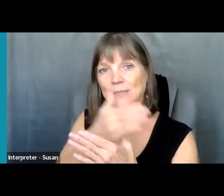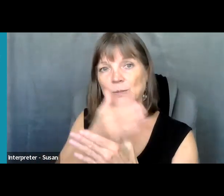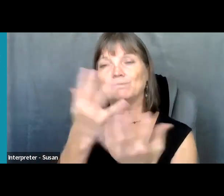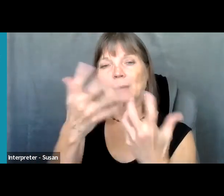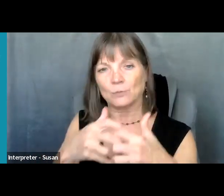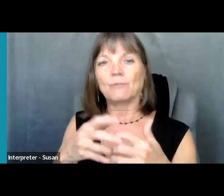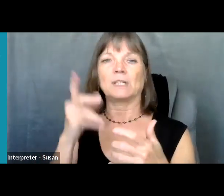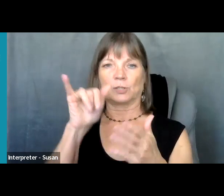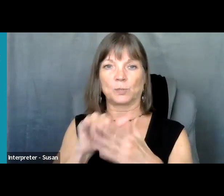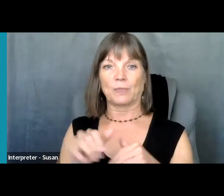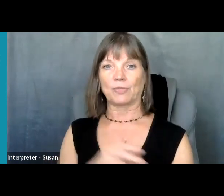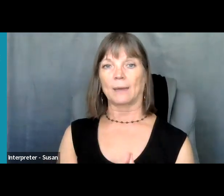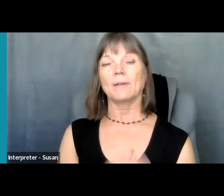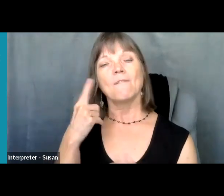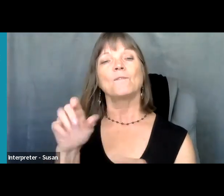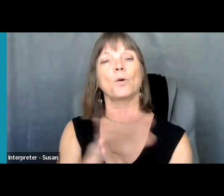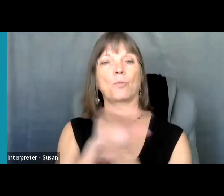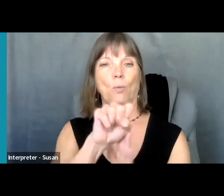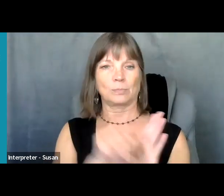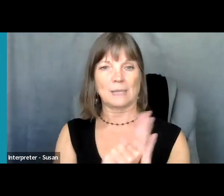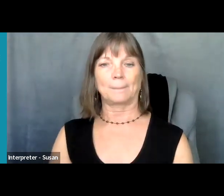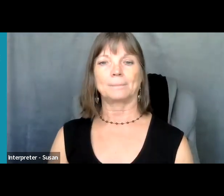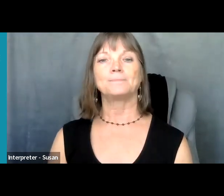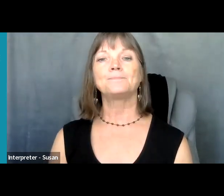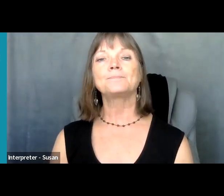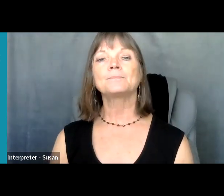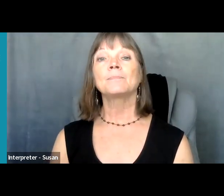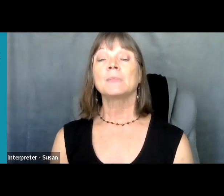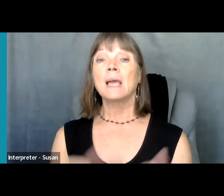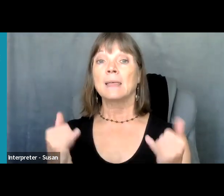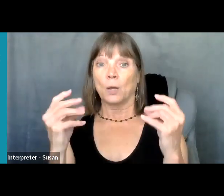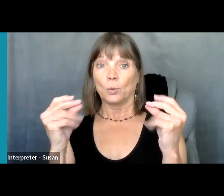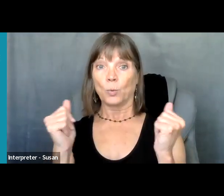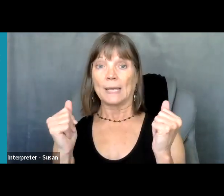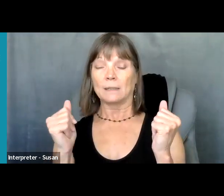Kelly Crosbie (she/her): Next slide. Kelly Crosbie (she/her): I'm going to do a quick update to say